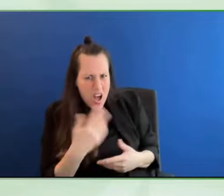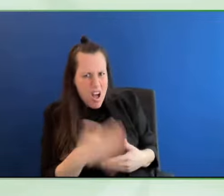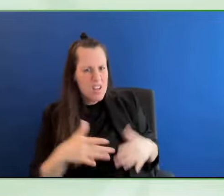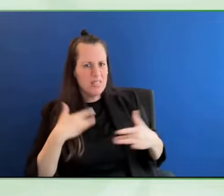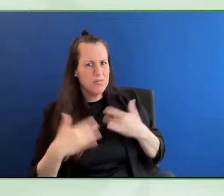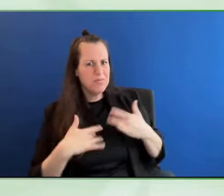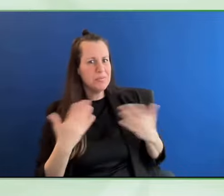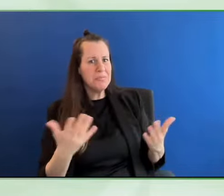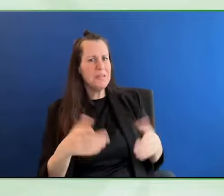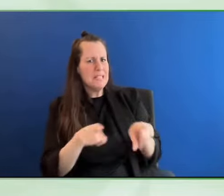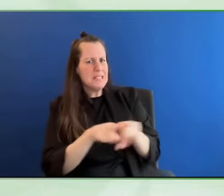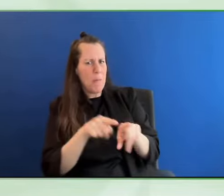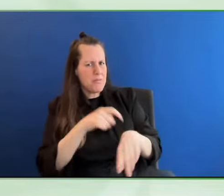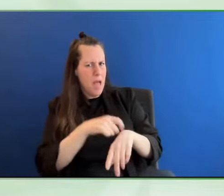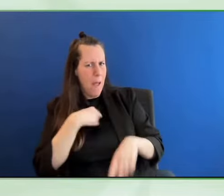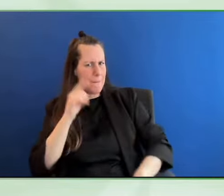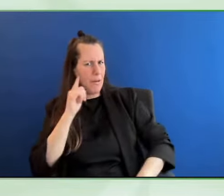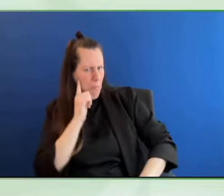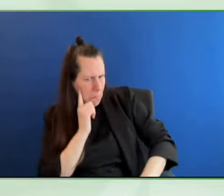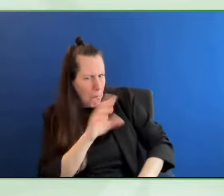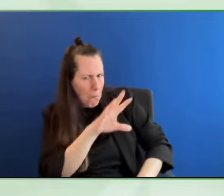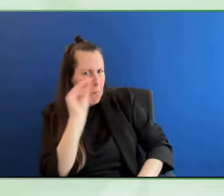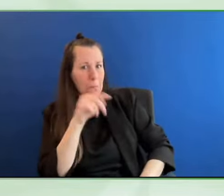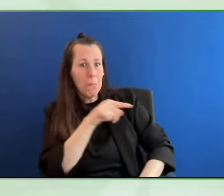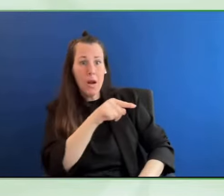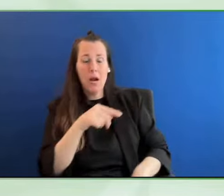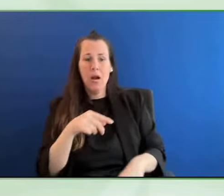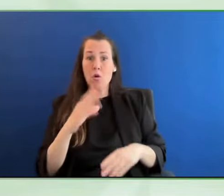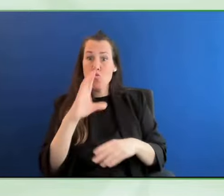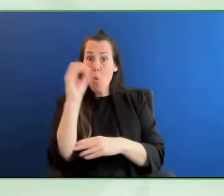We hear that some companies are adopting it but some are not.